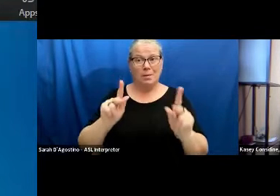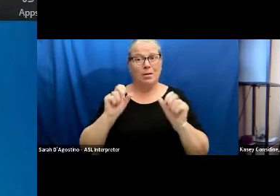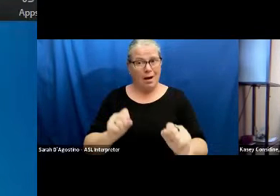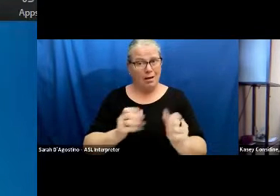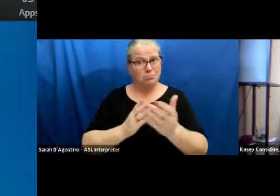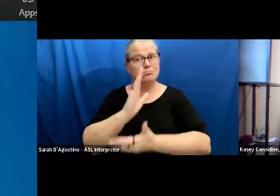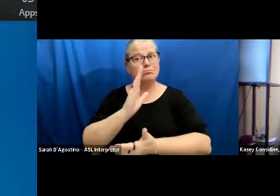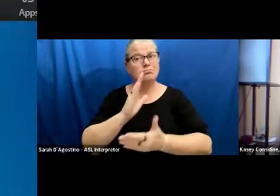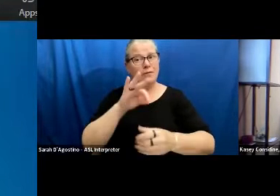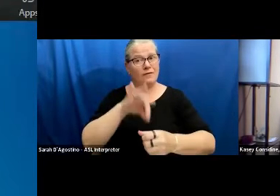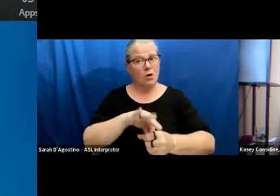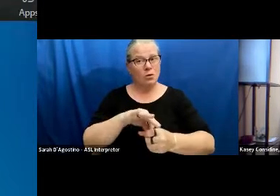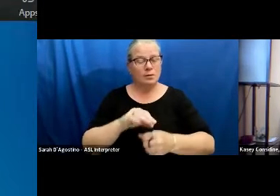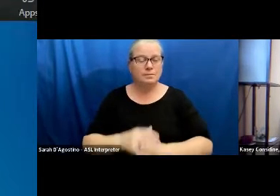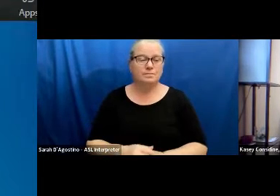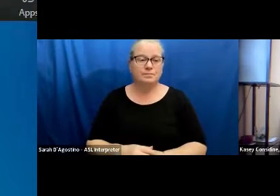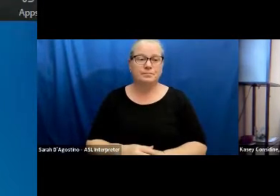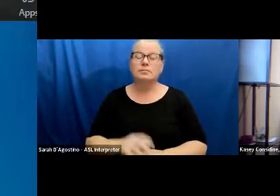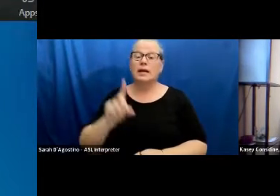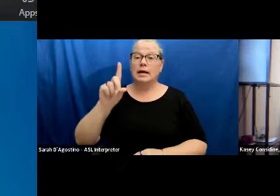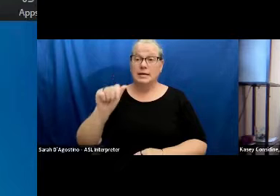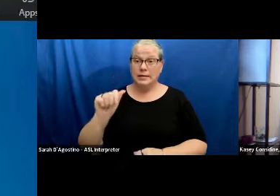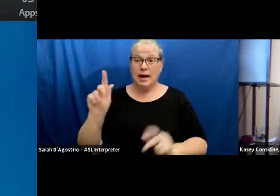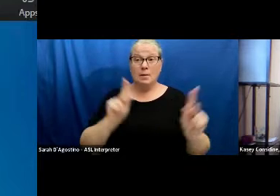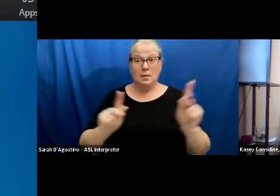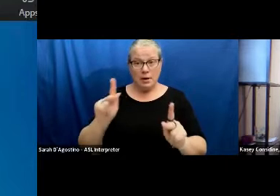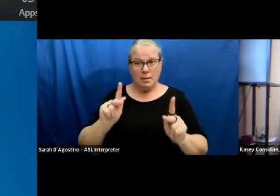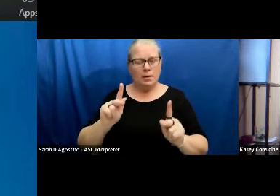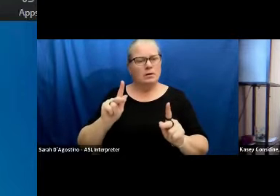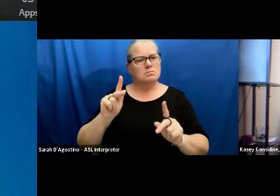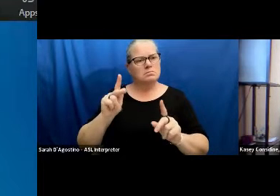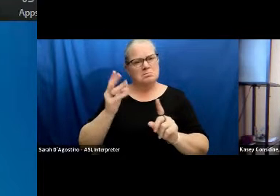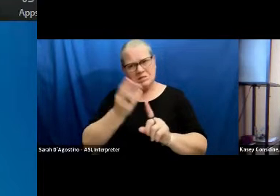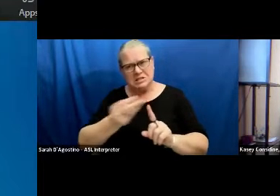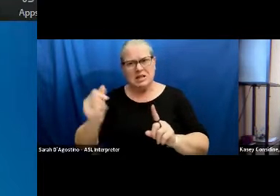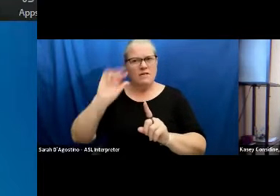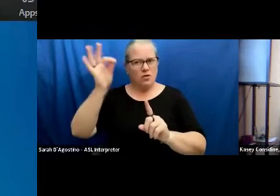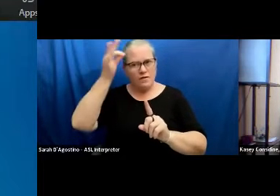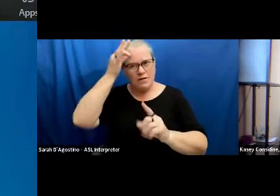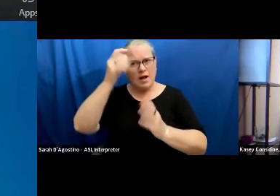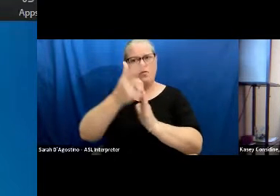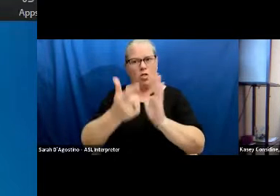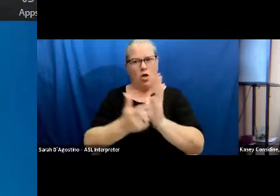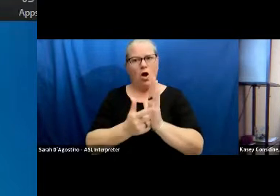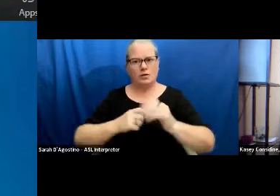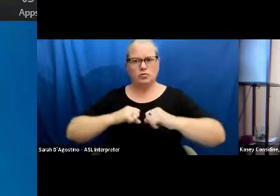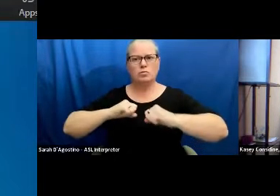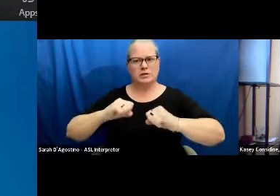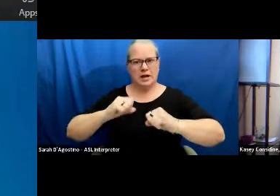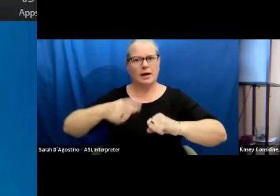that protect disabled voters that i think are worth mentioning so that everyone is aware of them